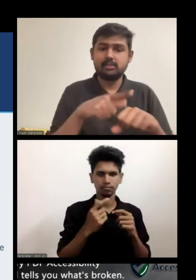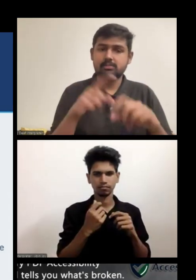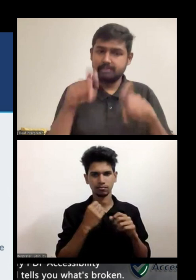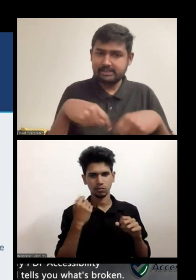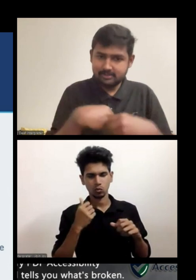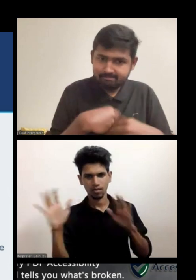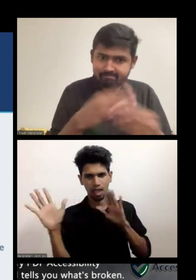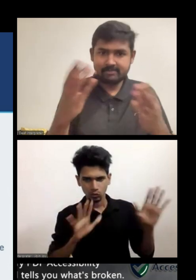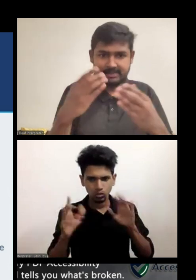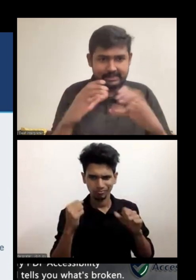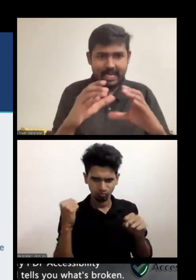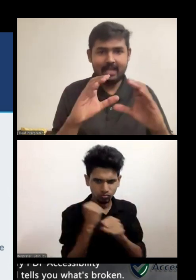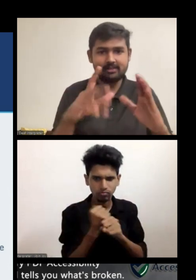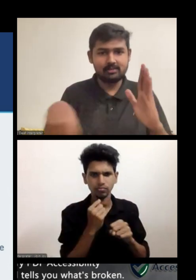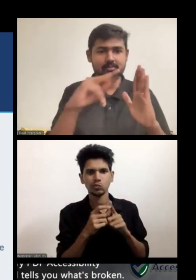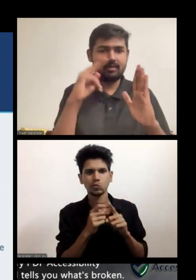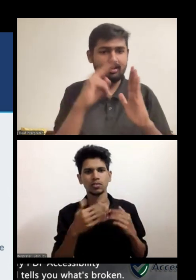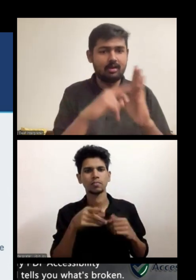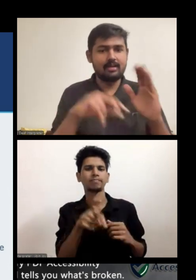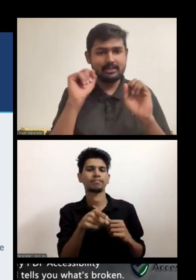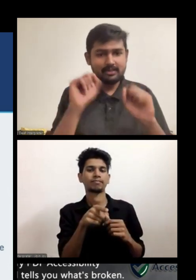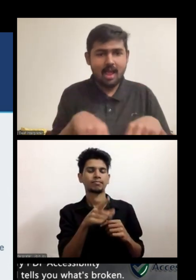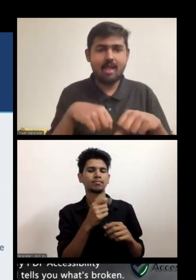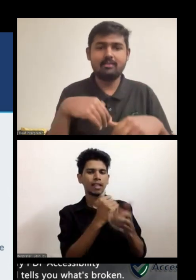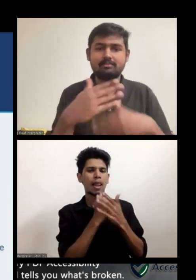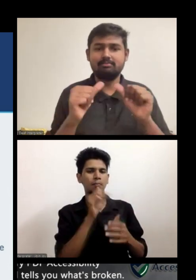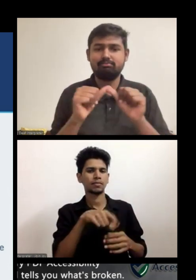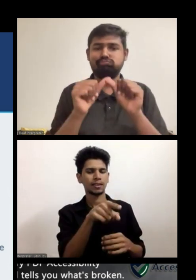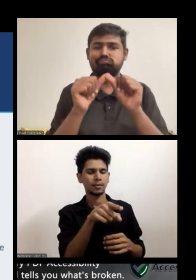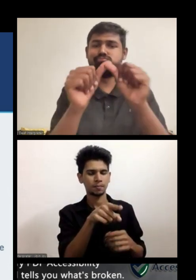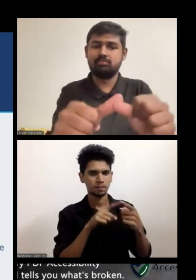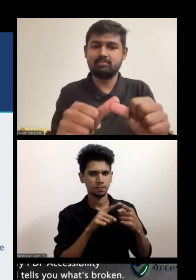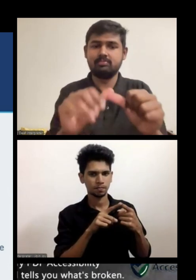accessibility platform. And I believe accessibility is not about just the technology.